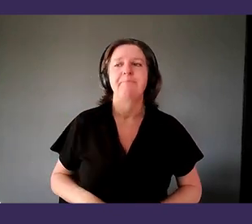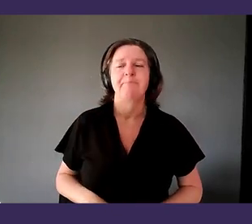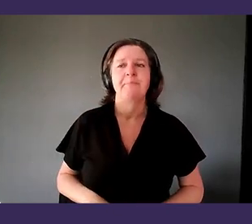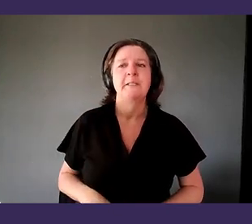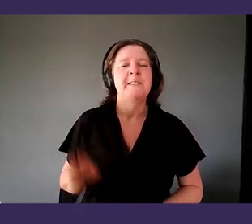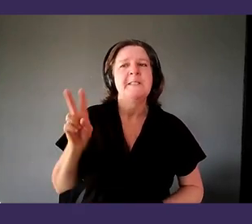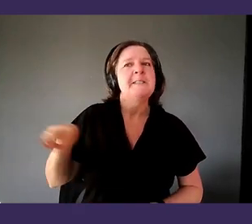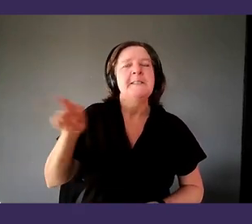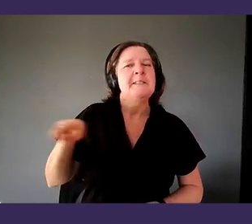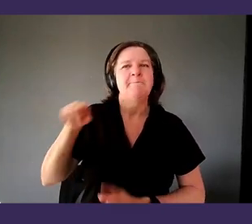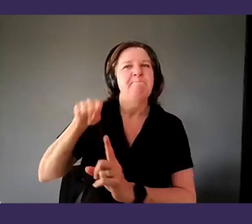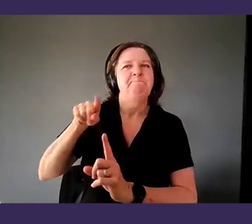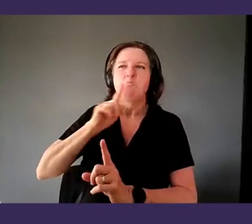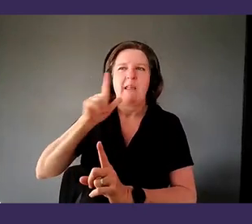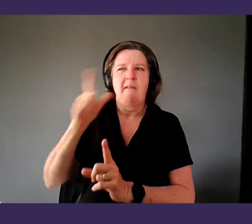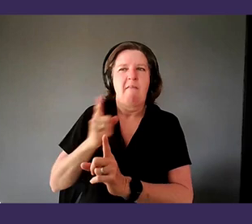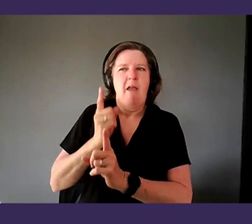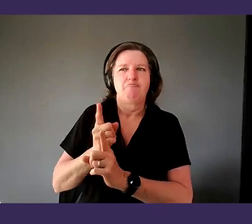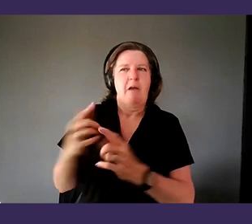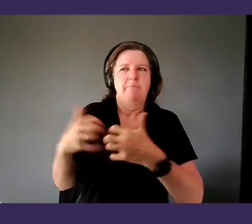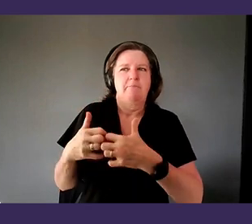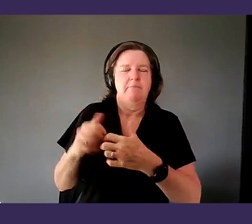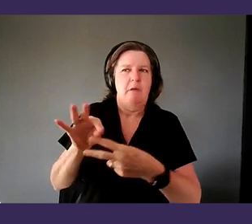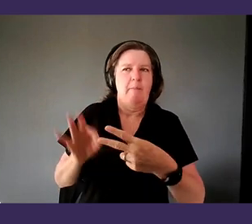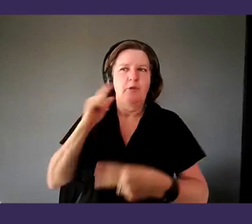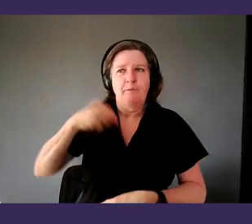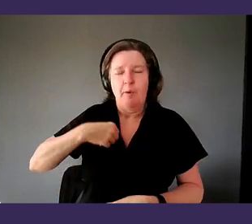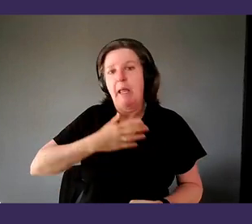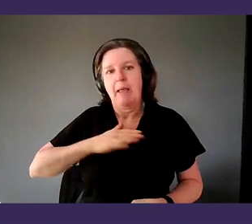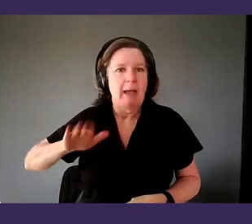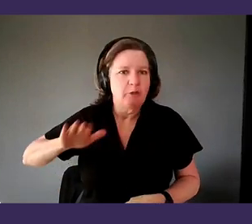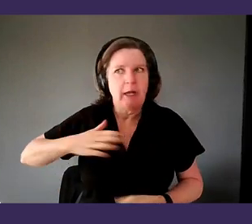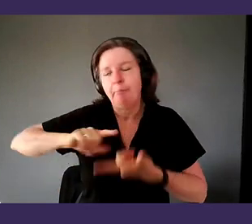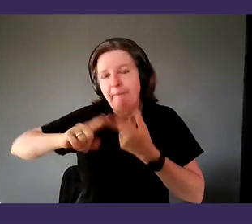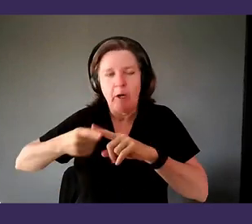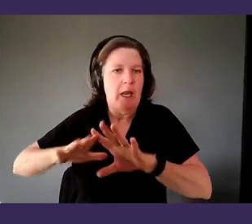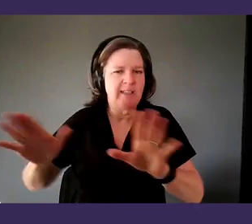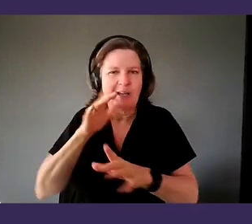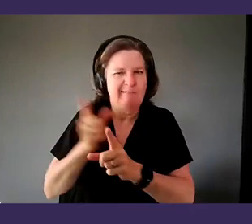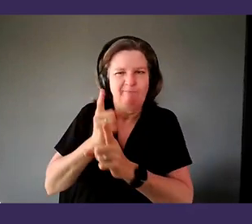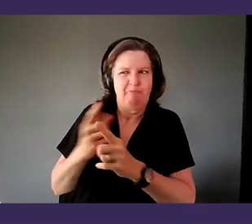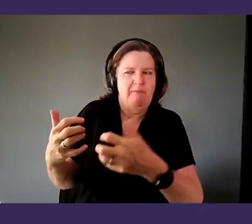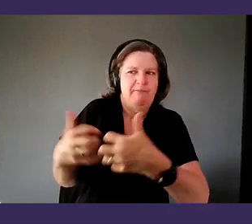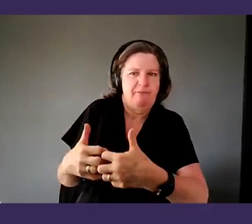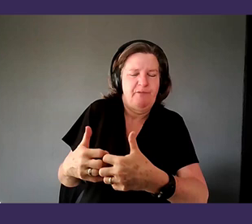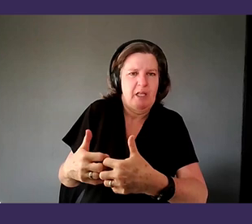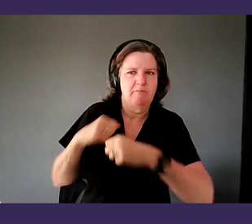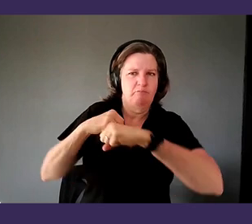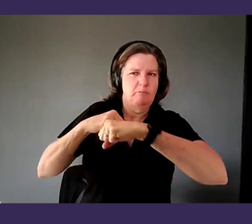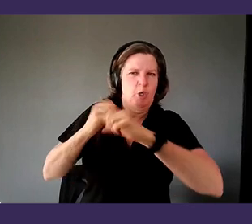for me or my child or friend, like, is there a process or what is the process